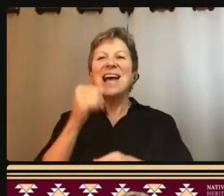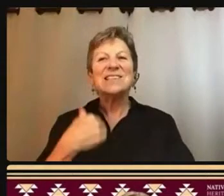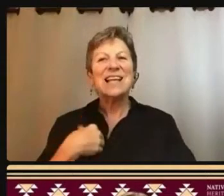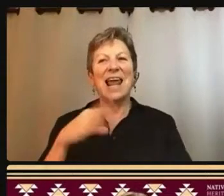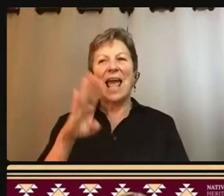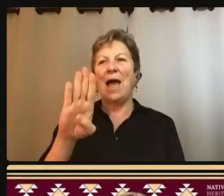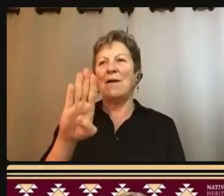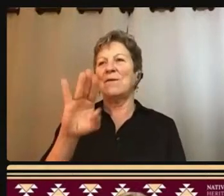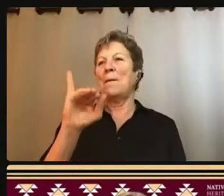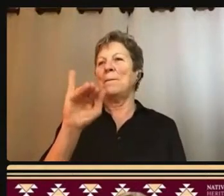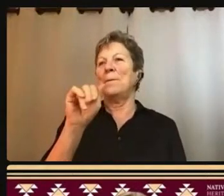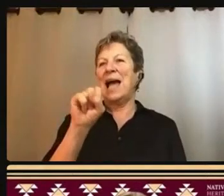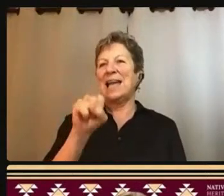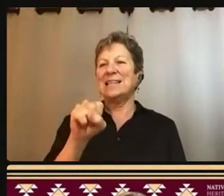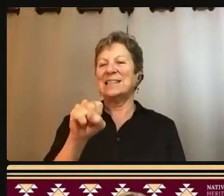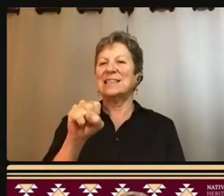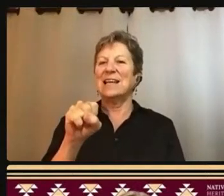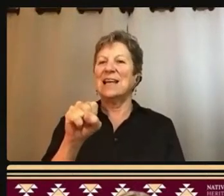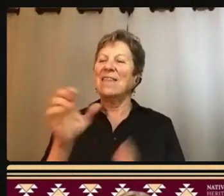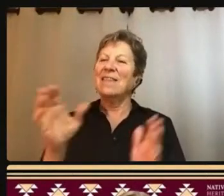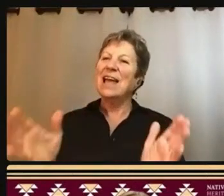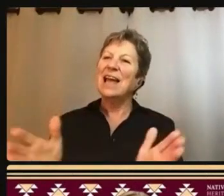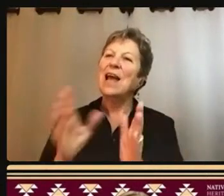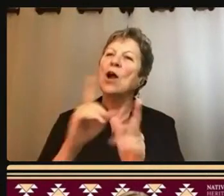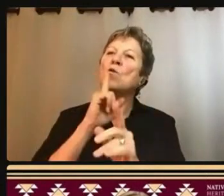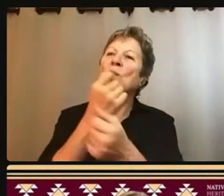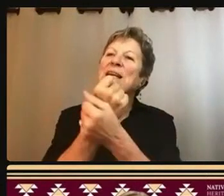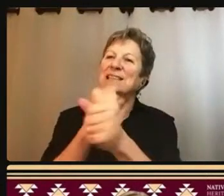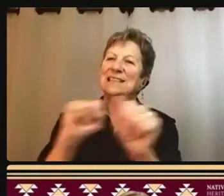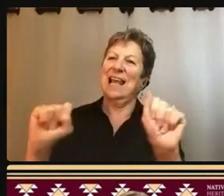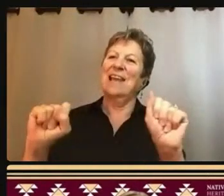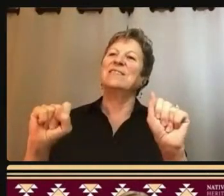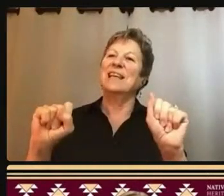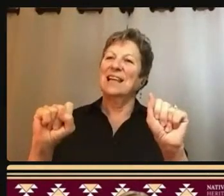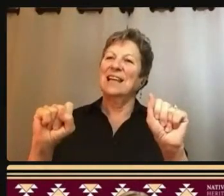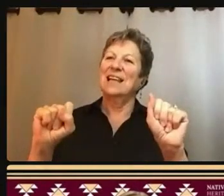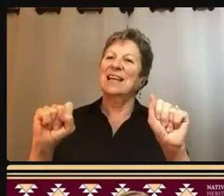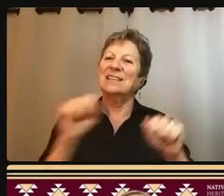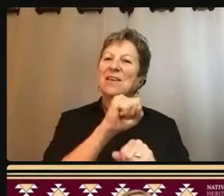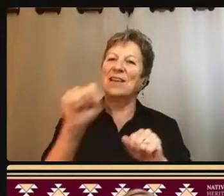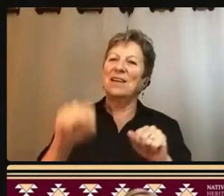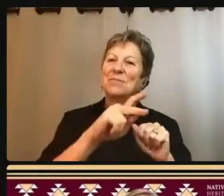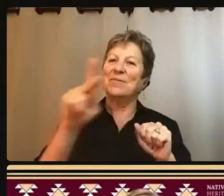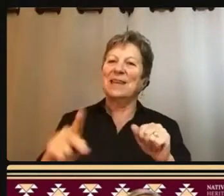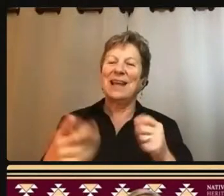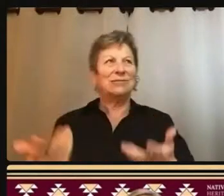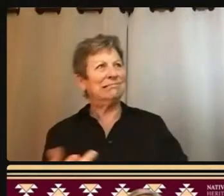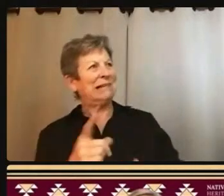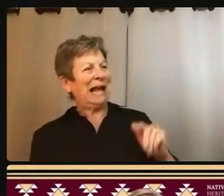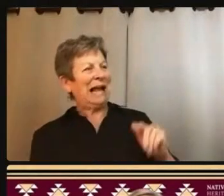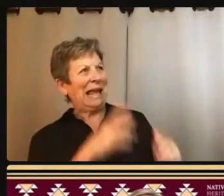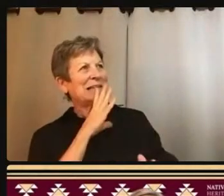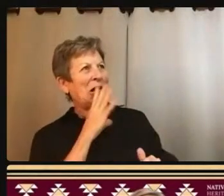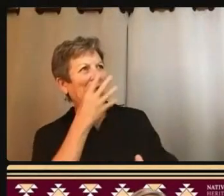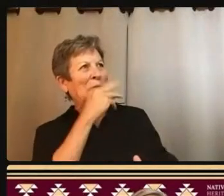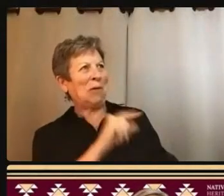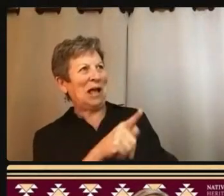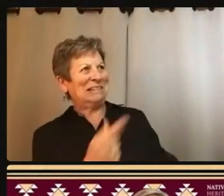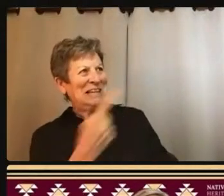PLAN THAT IS BUILT THAT OFFERS